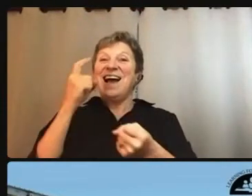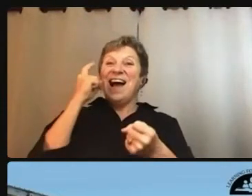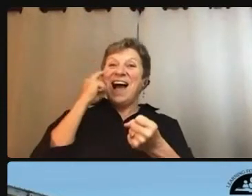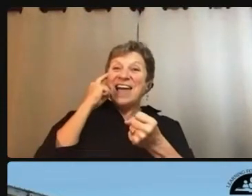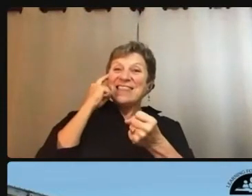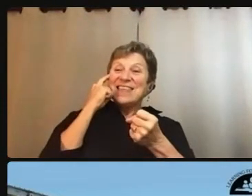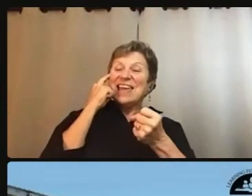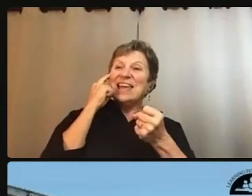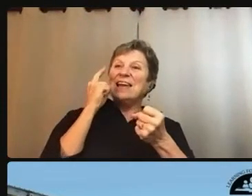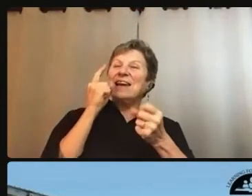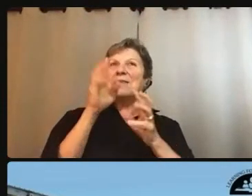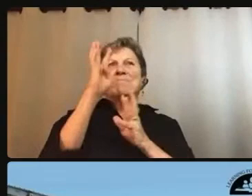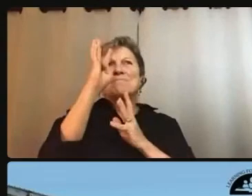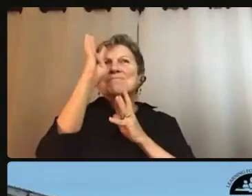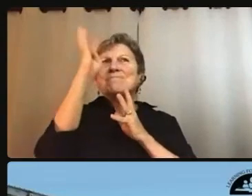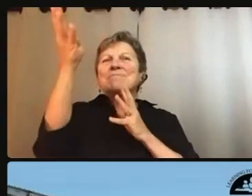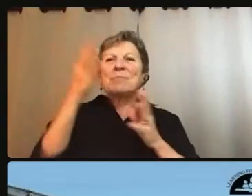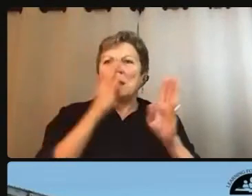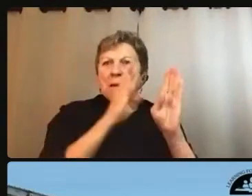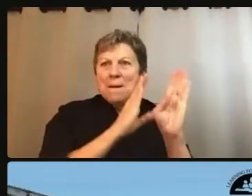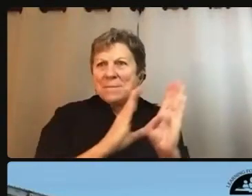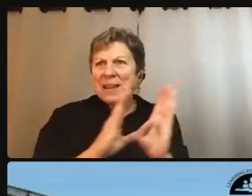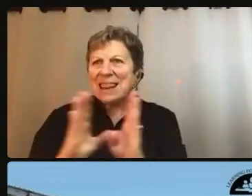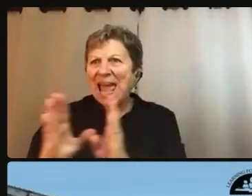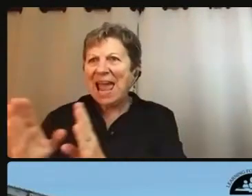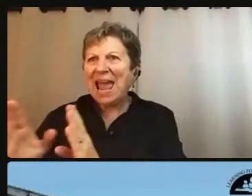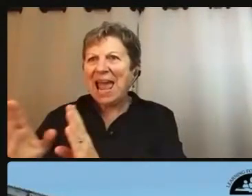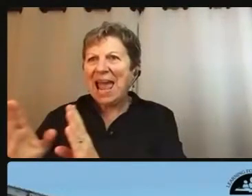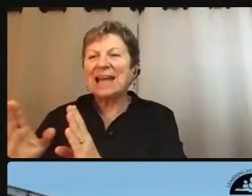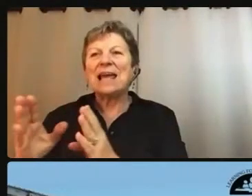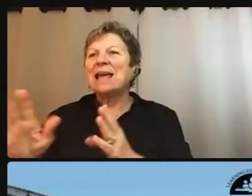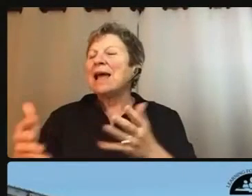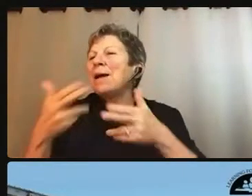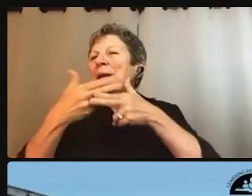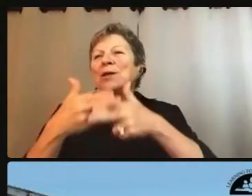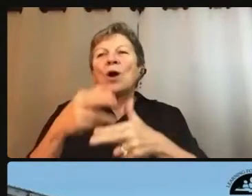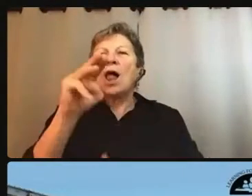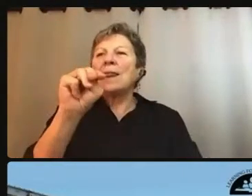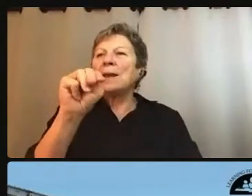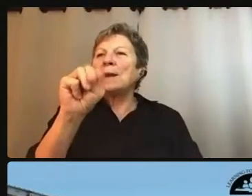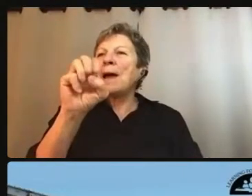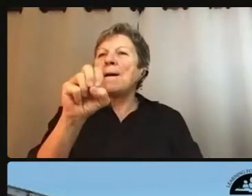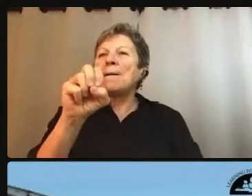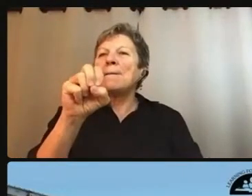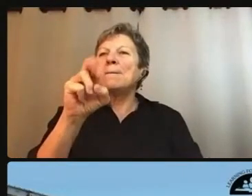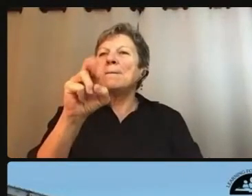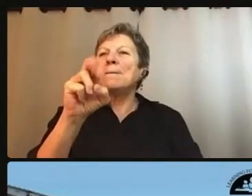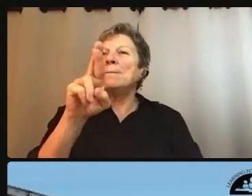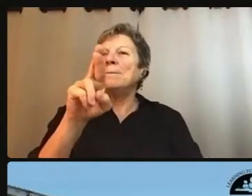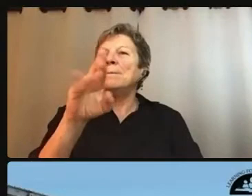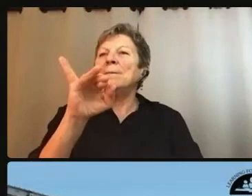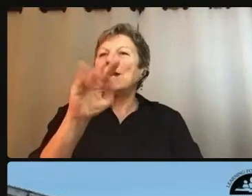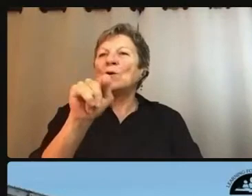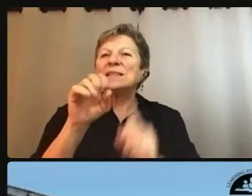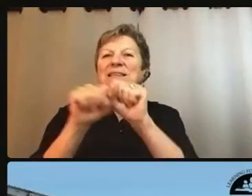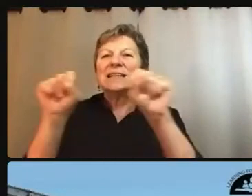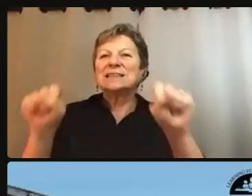AND THE TEACHERS. THEY THEY ALL NEED TO BE SUPPORTED. AND I THINK THAT ENGAGING